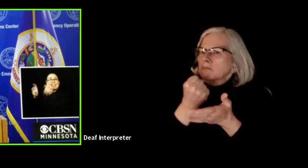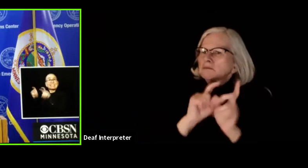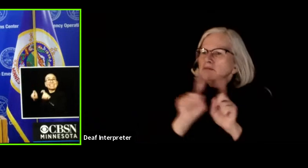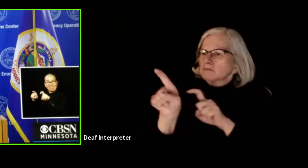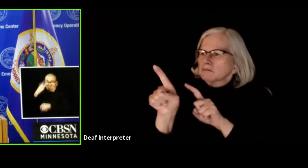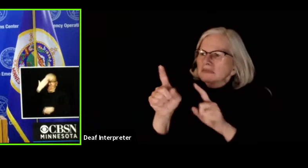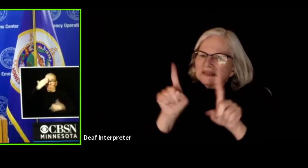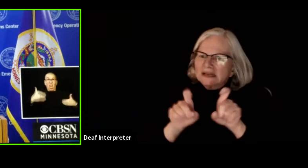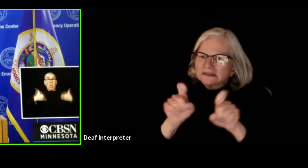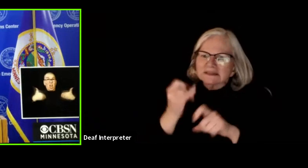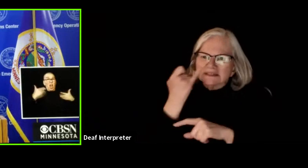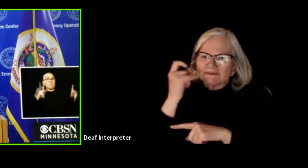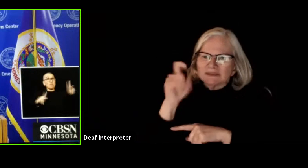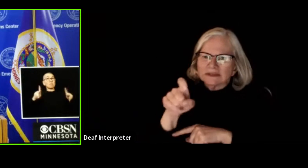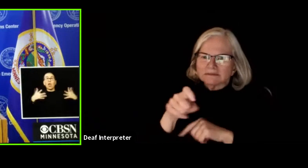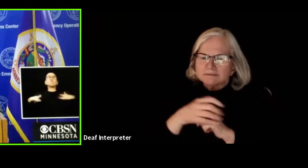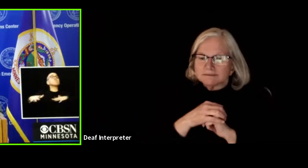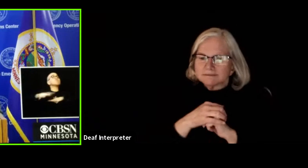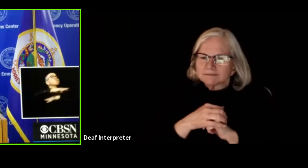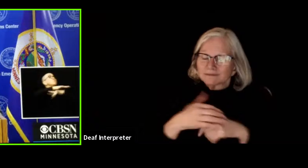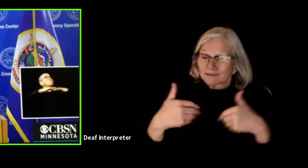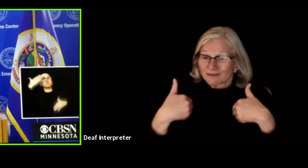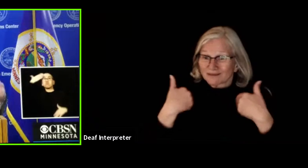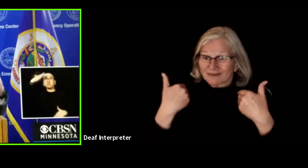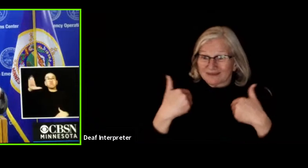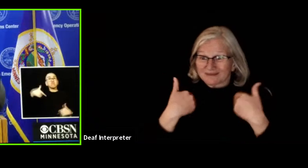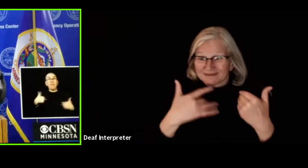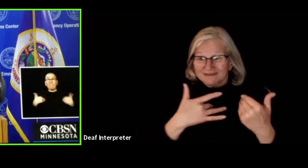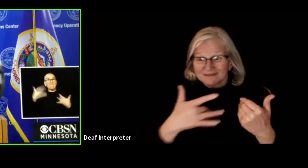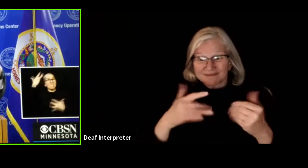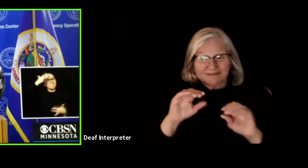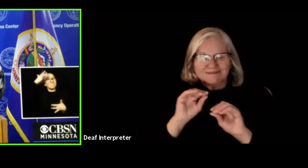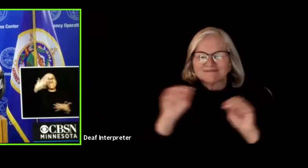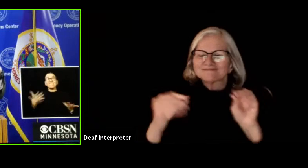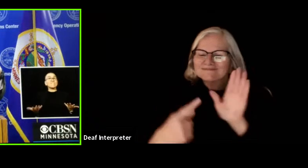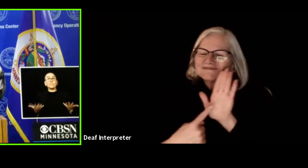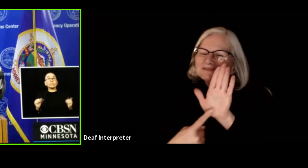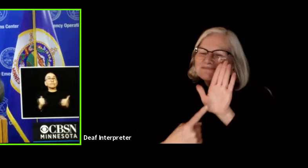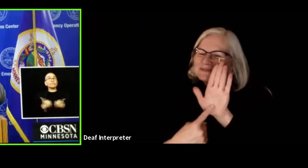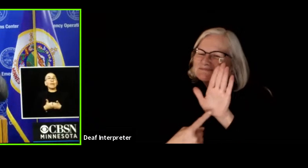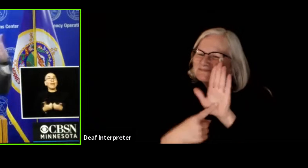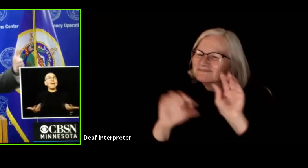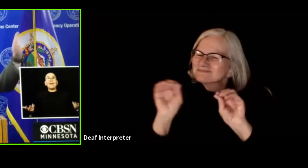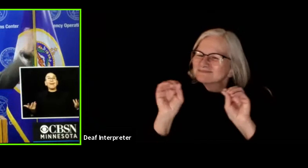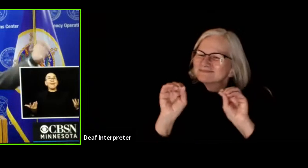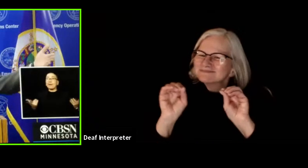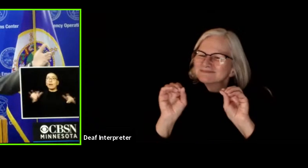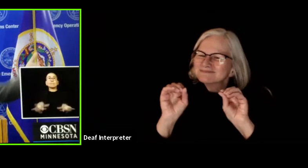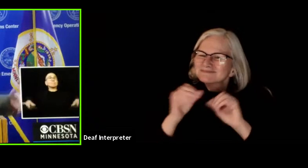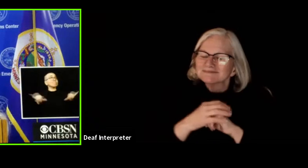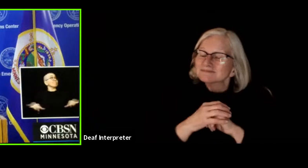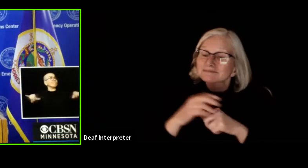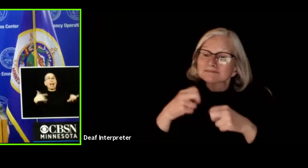ASYMPTOMATIC, AND THE REAL PROBLEM WITH THAT IS YOU'RE GOING ABOUT YOUR DAILY LIFE AND IT'S SPREADING TO OTHERS, SO I WOULD ASK